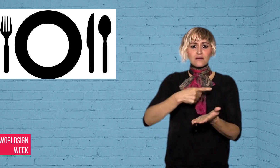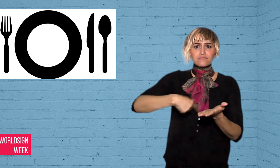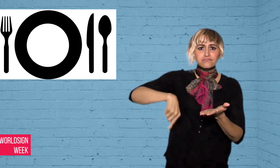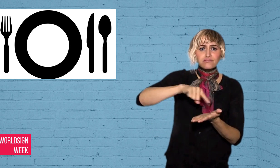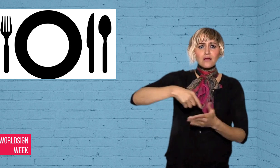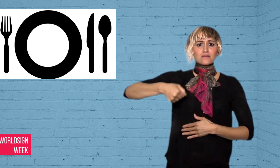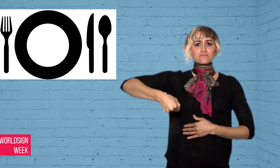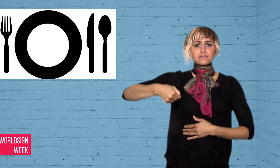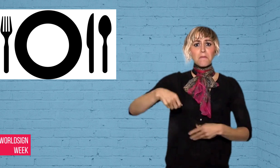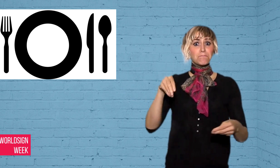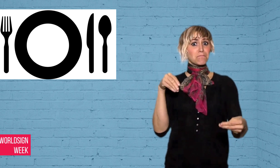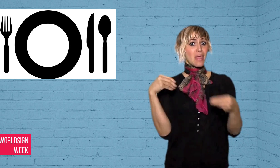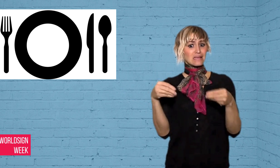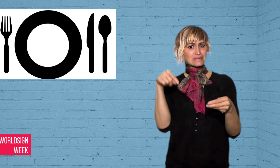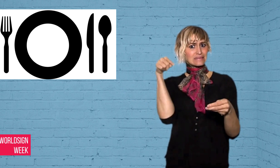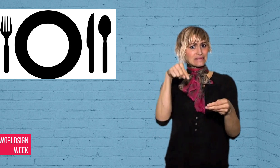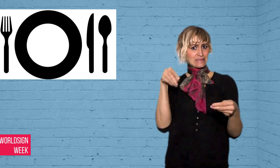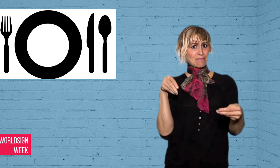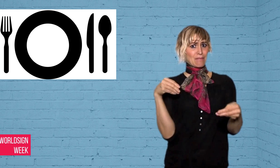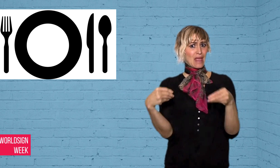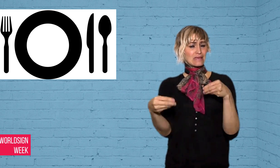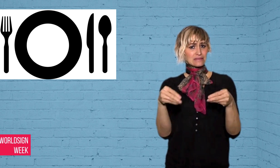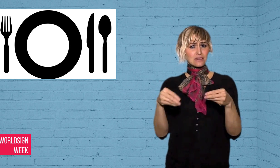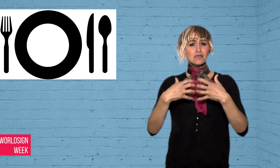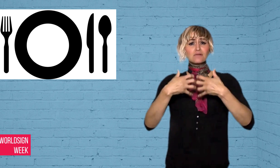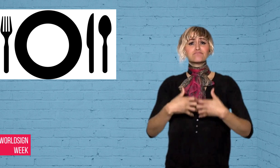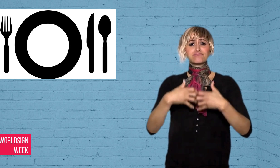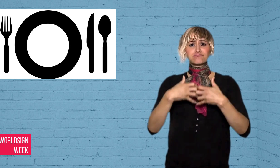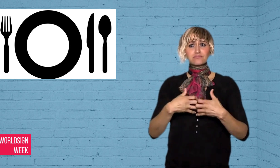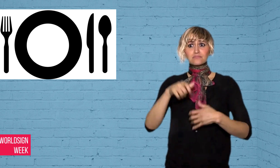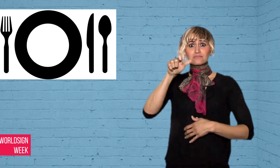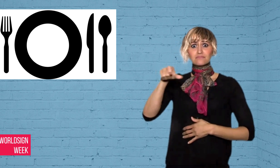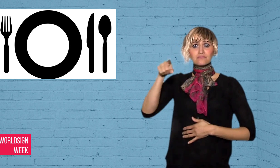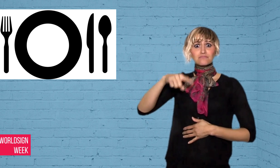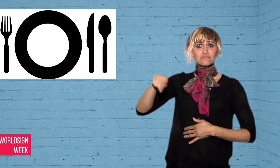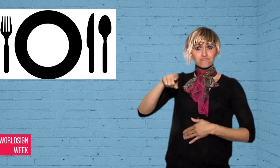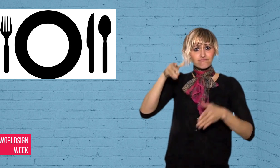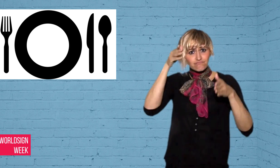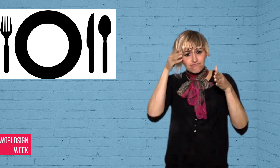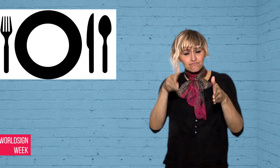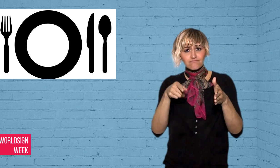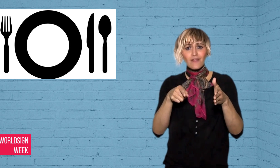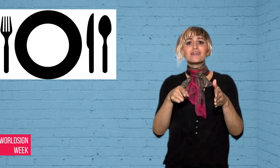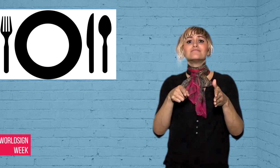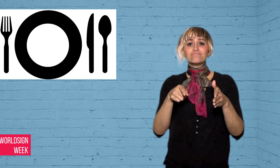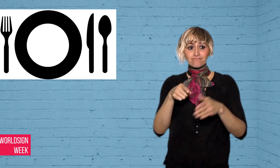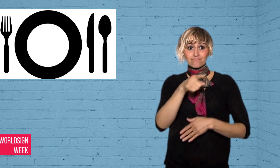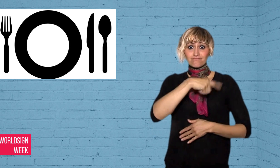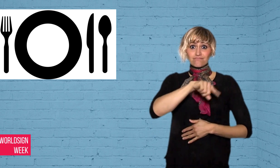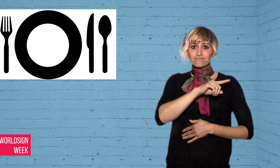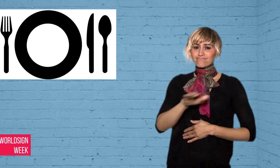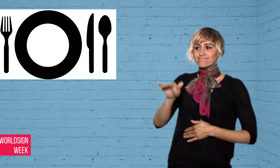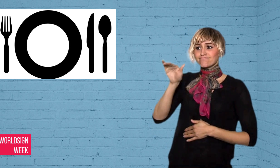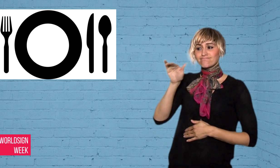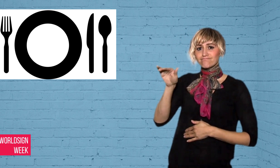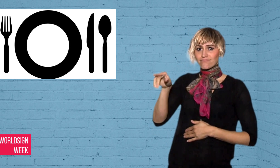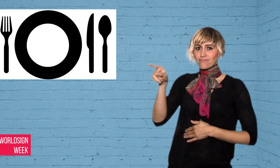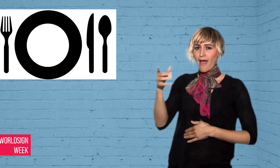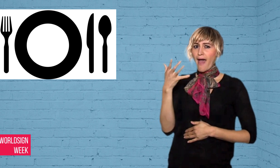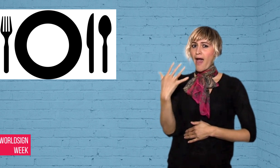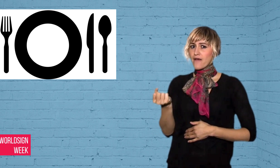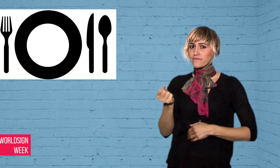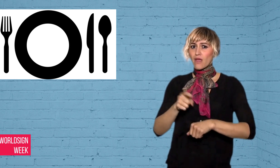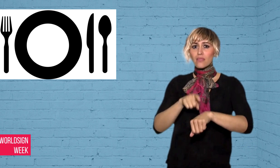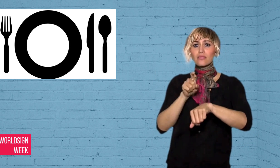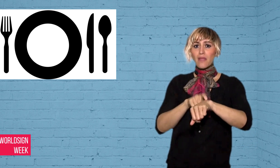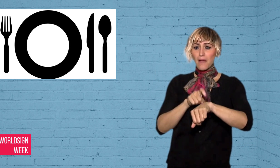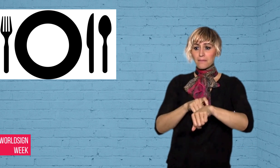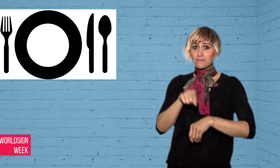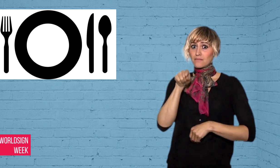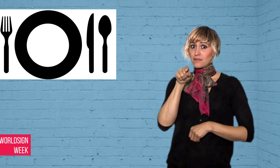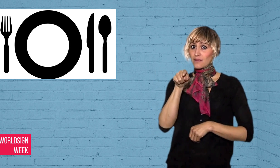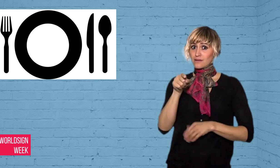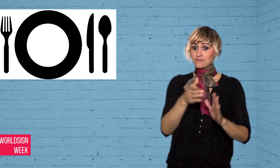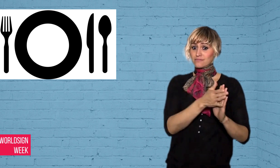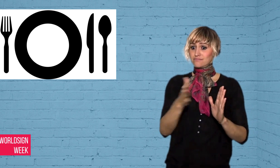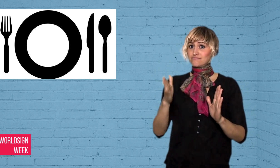Manufacturers were given until that year to ensure